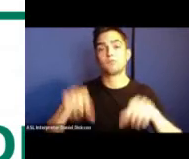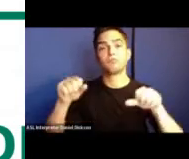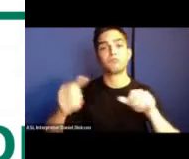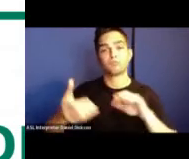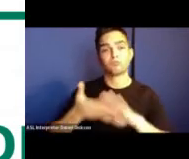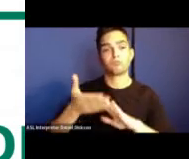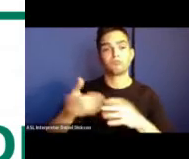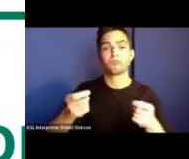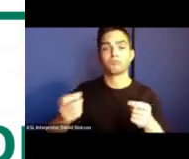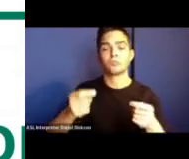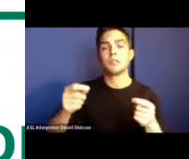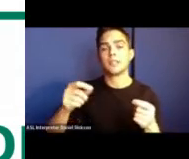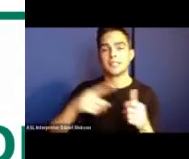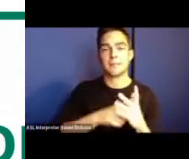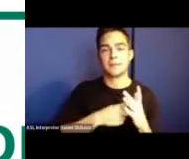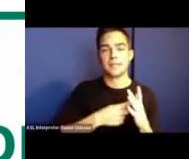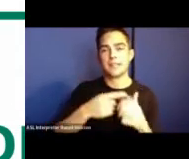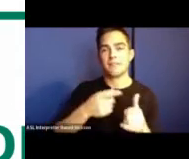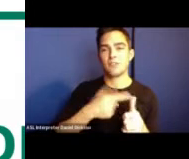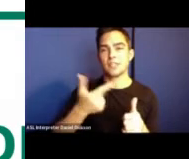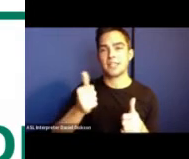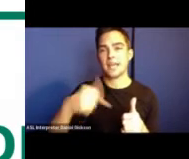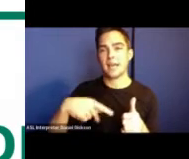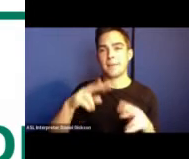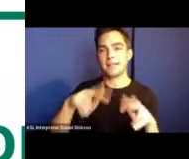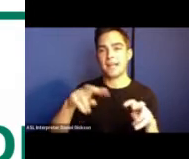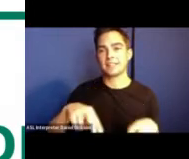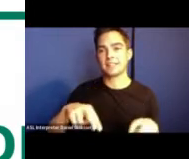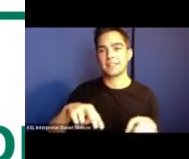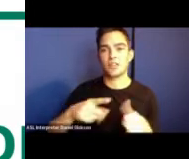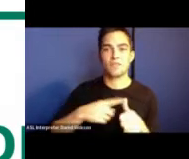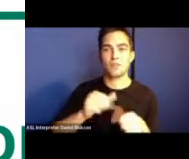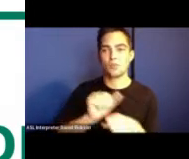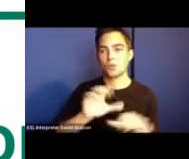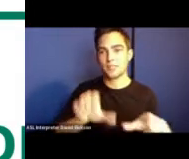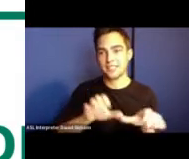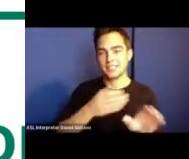beginning that first gap analysis in the initial work that we did, most of us were